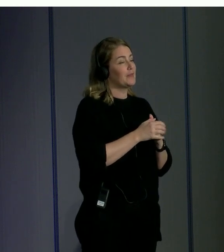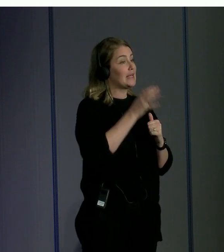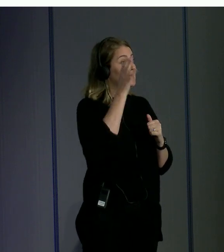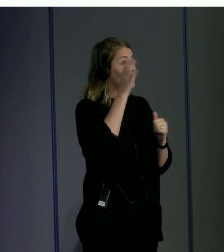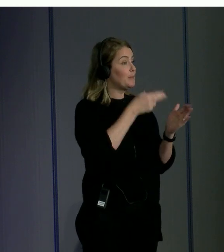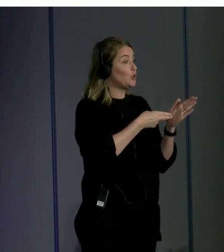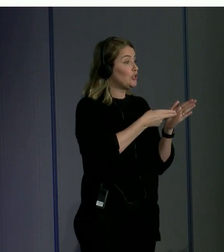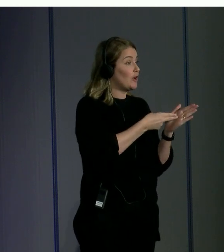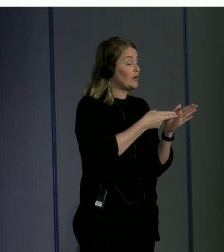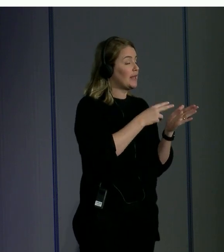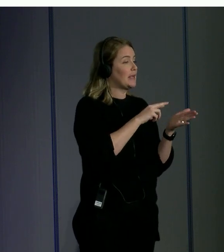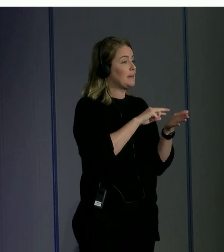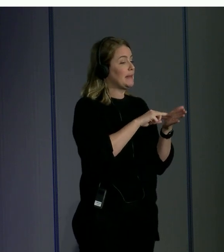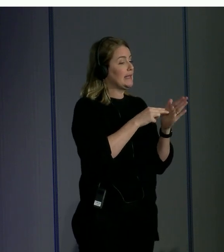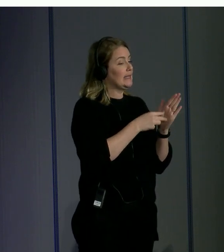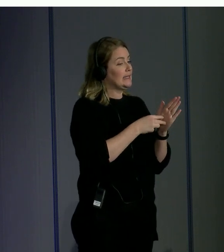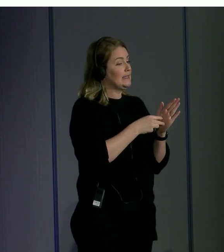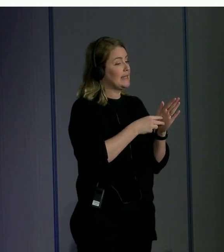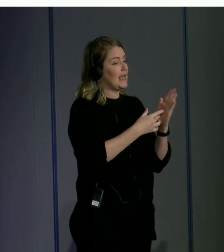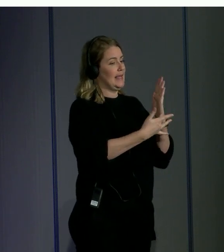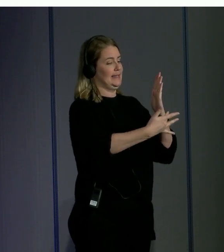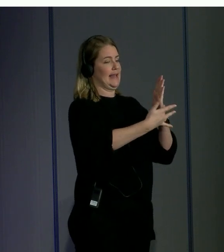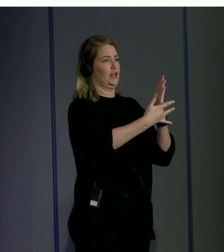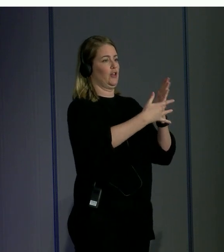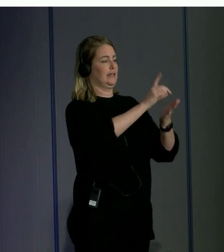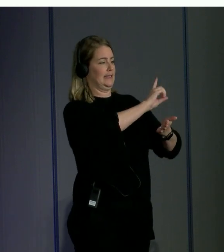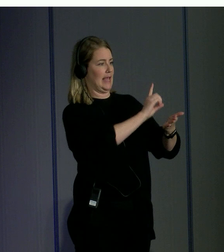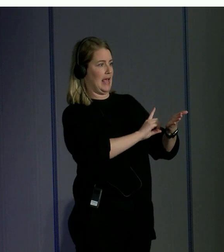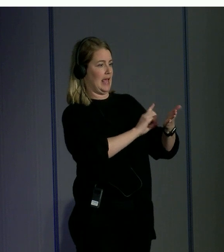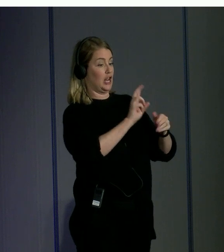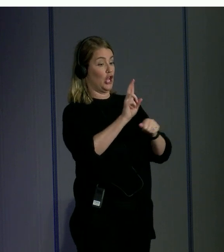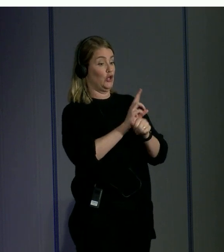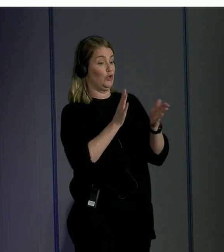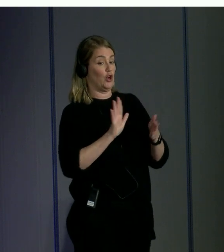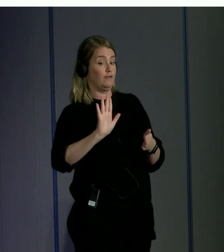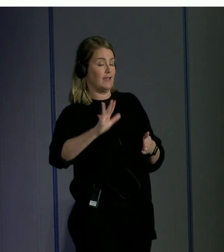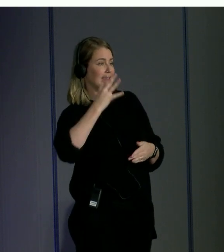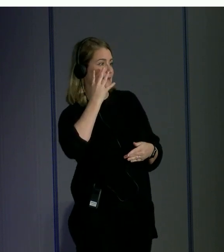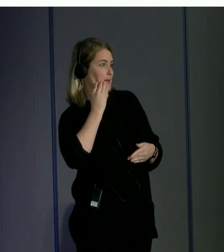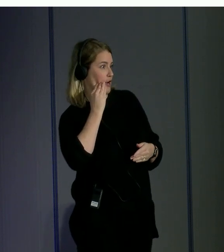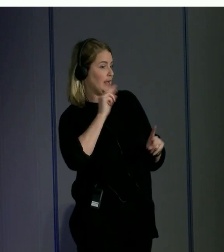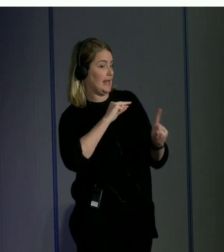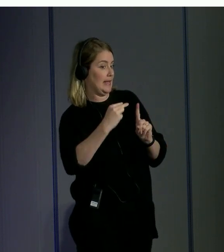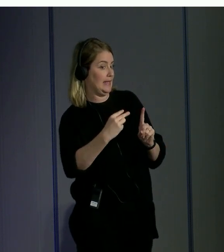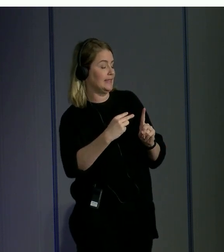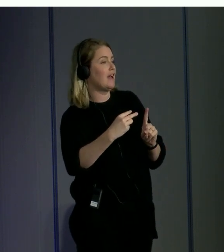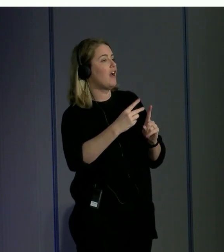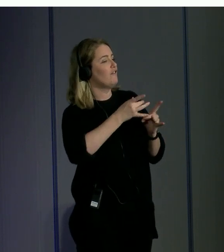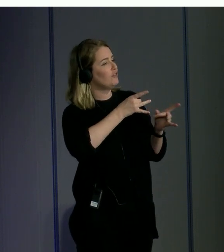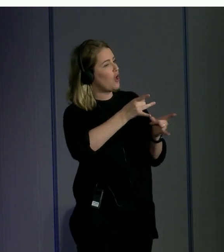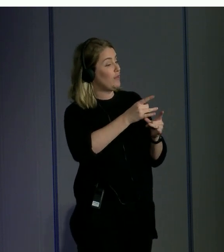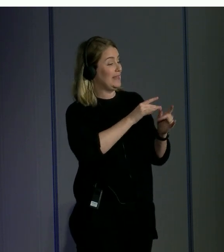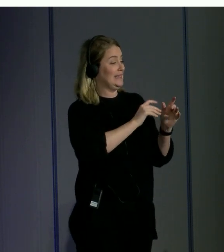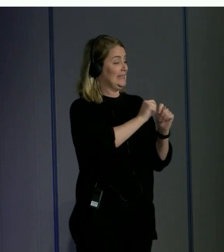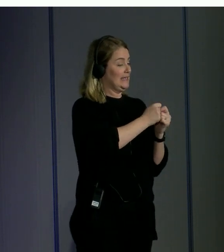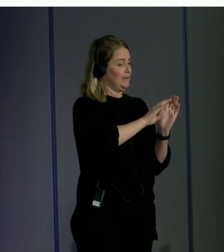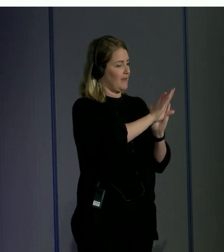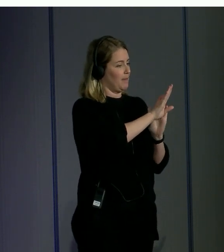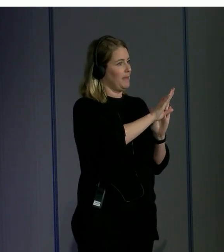Conceptual integrity is the point where technical design and user-experience flow consistently from a team developing with a Mongol and purpose.